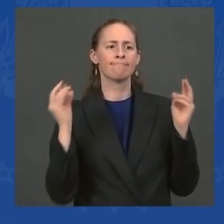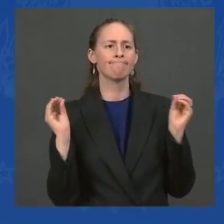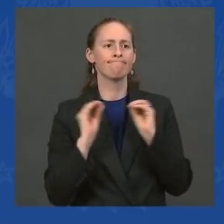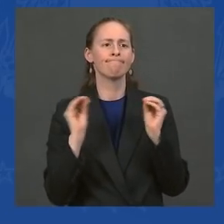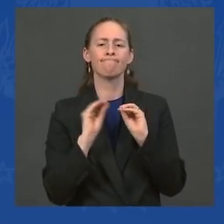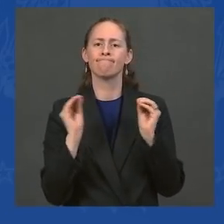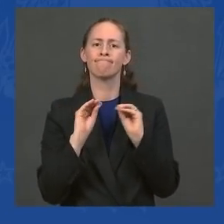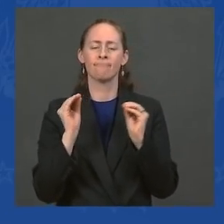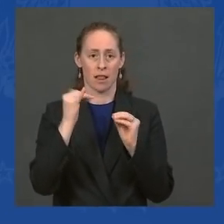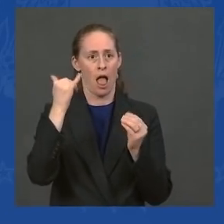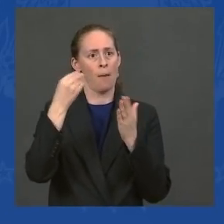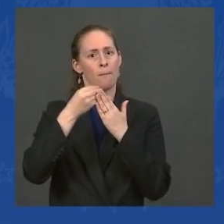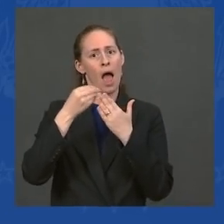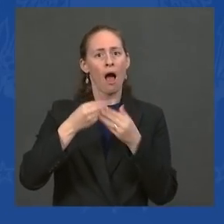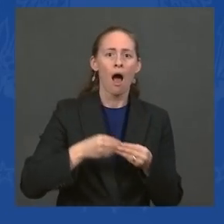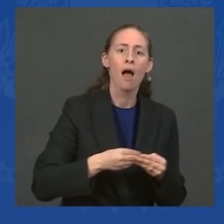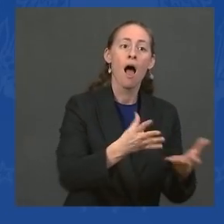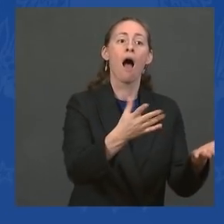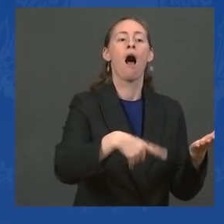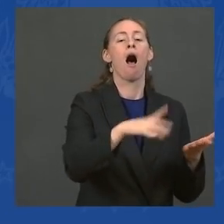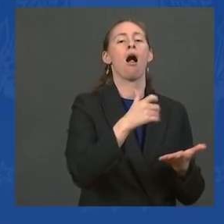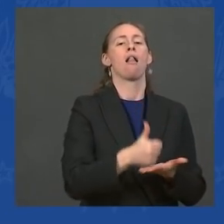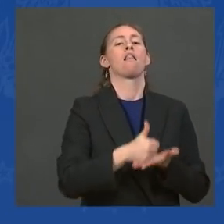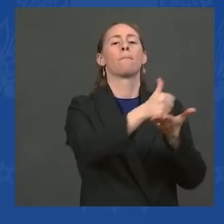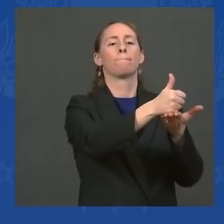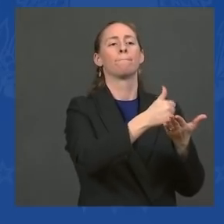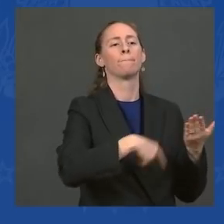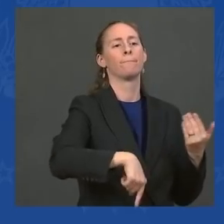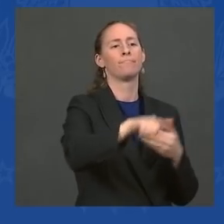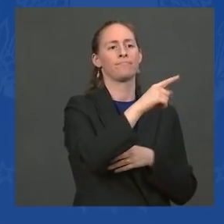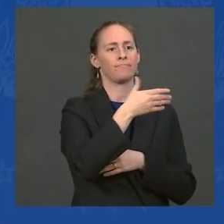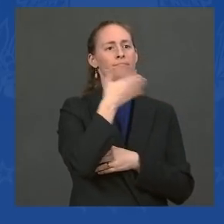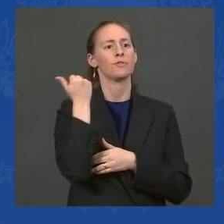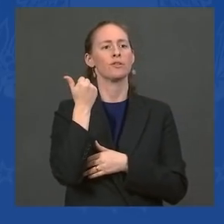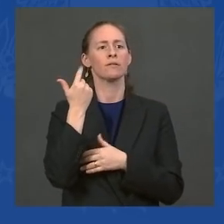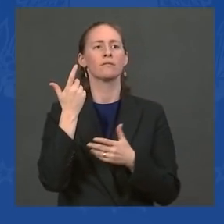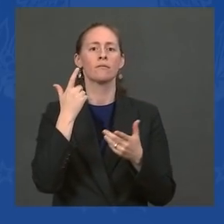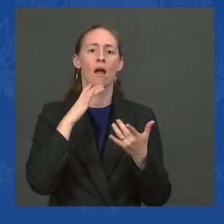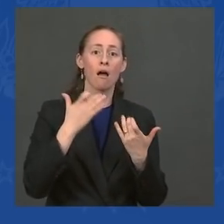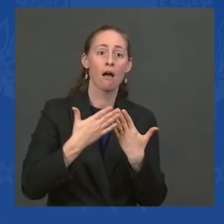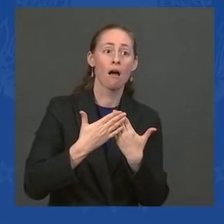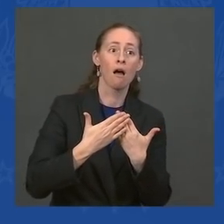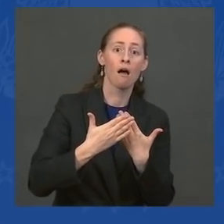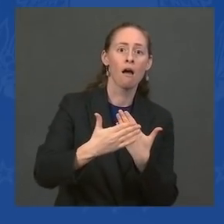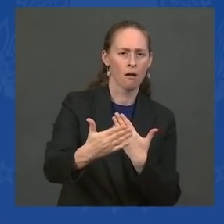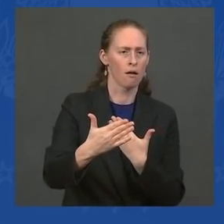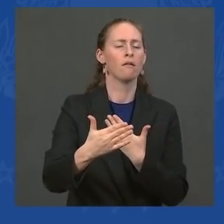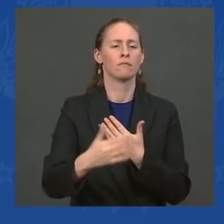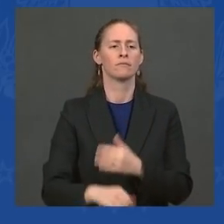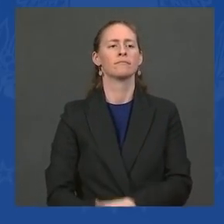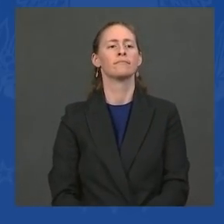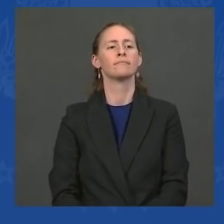So, you get that back over -- over the years. You get -- if you didn't have -- if you only had a $1,000 in taxes